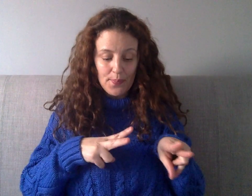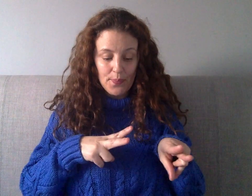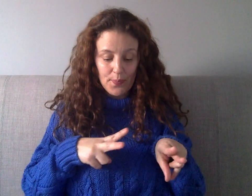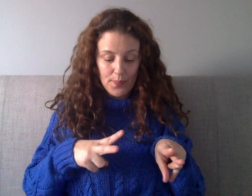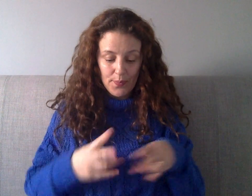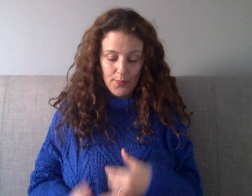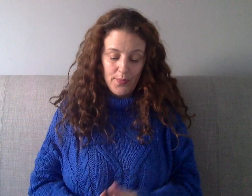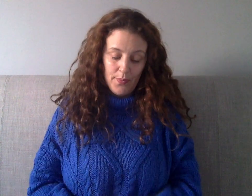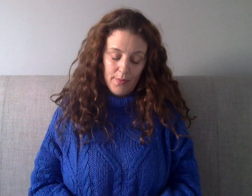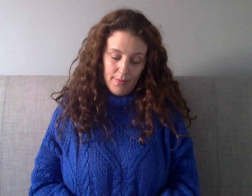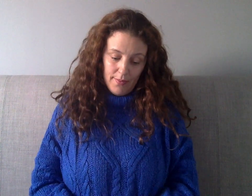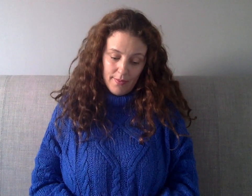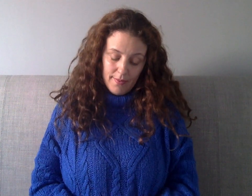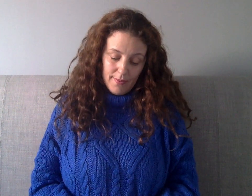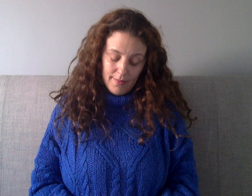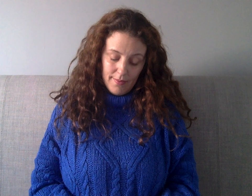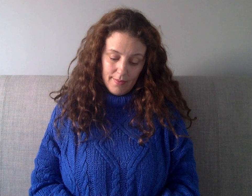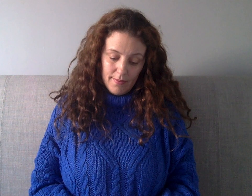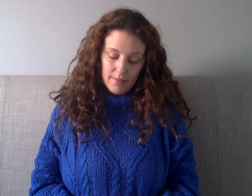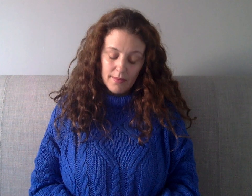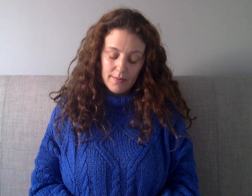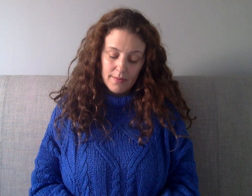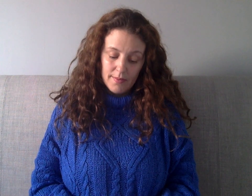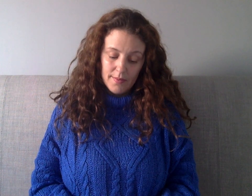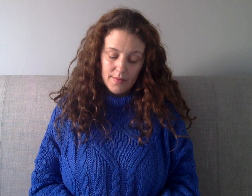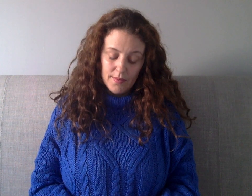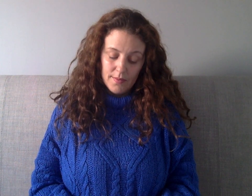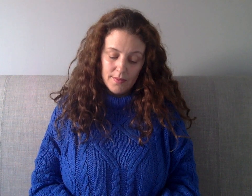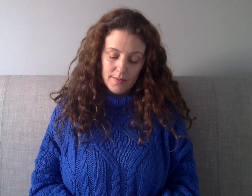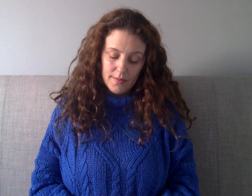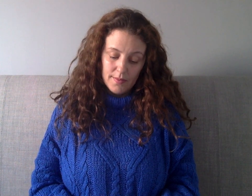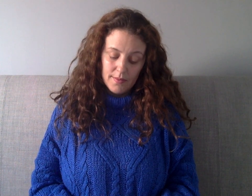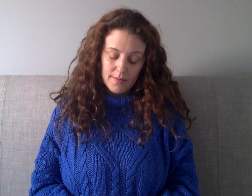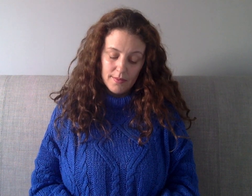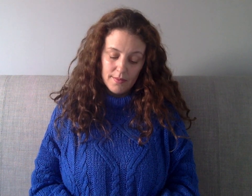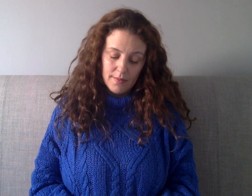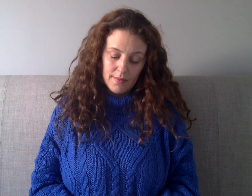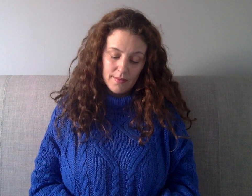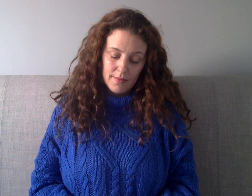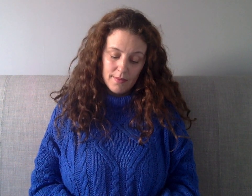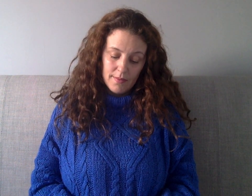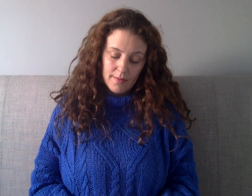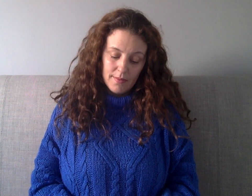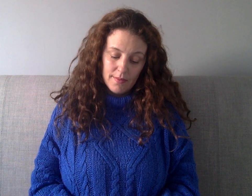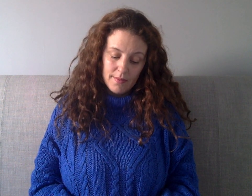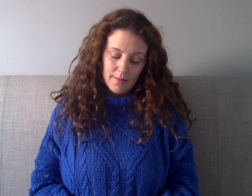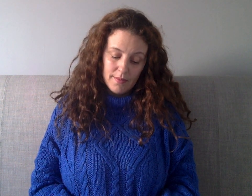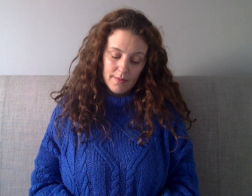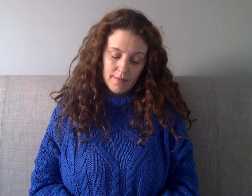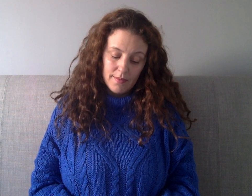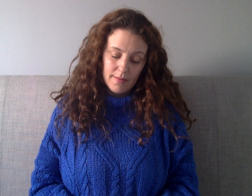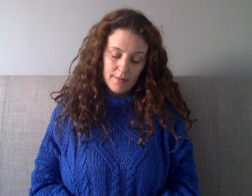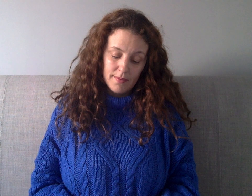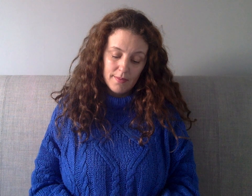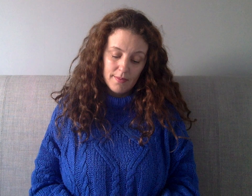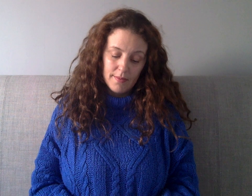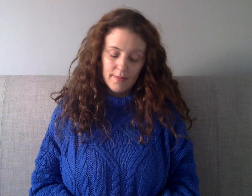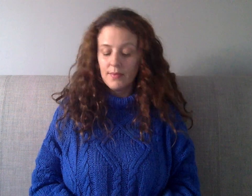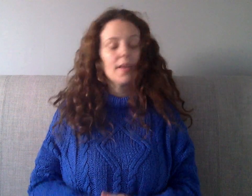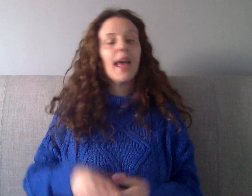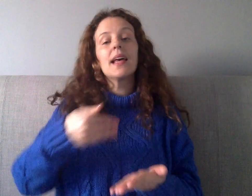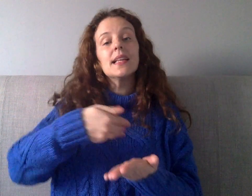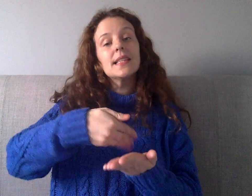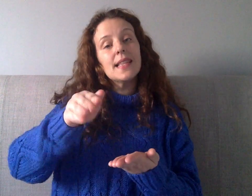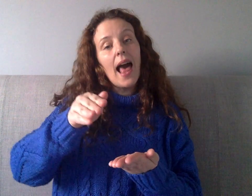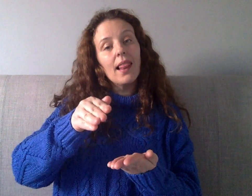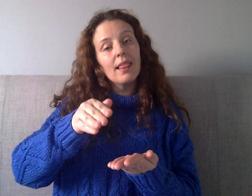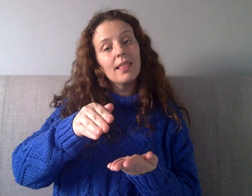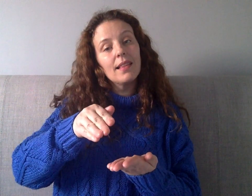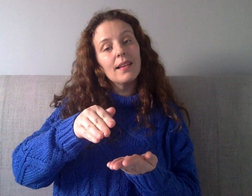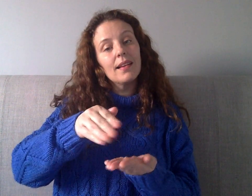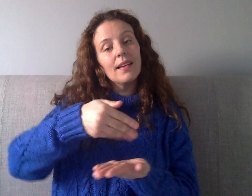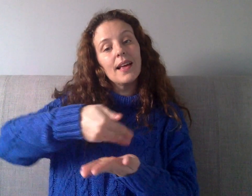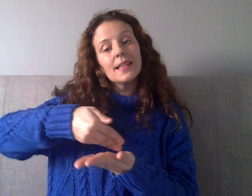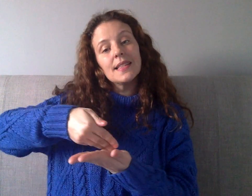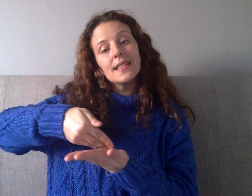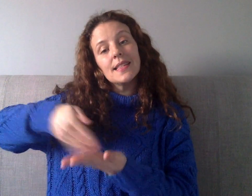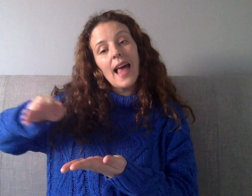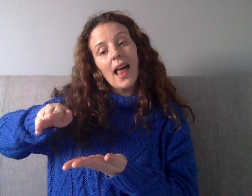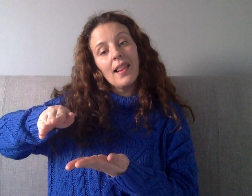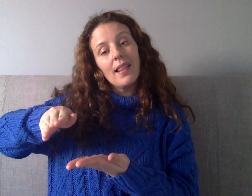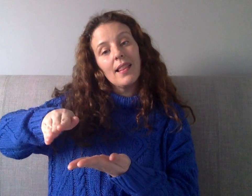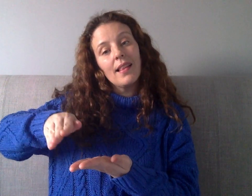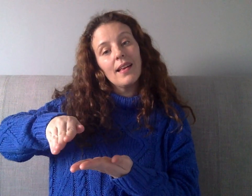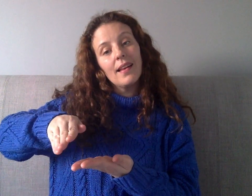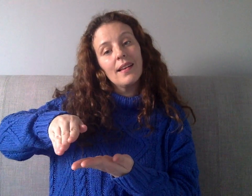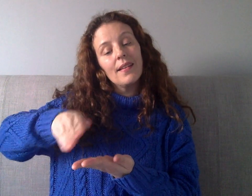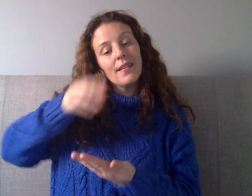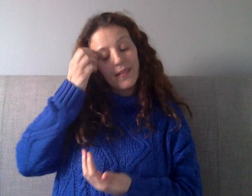SELL